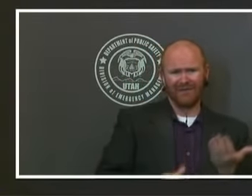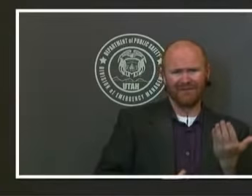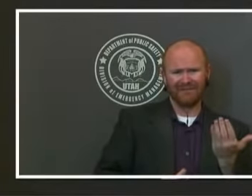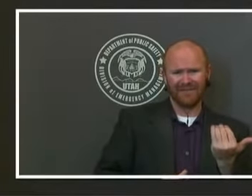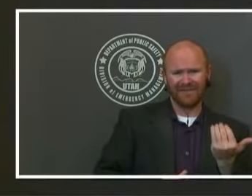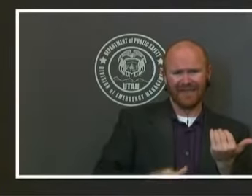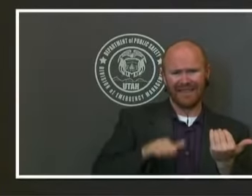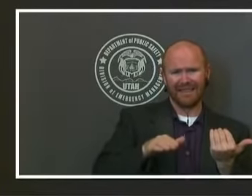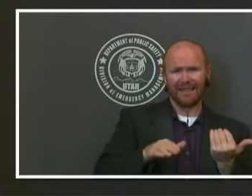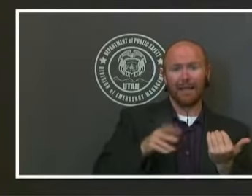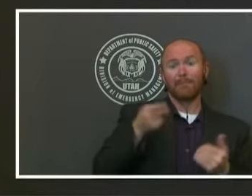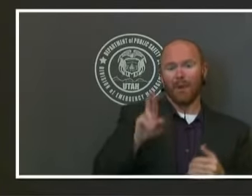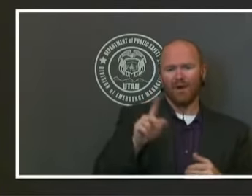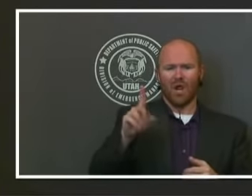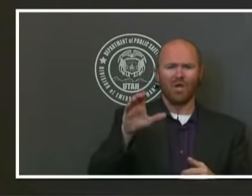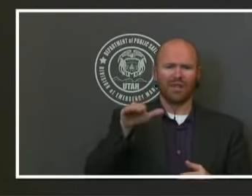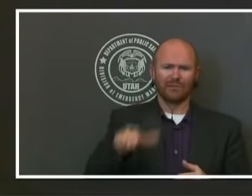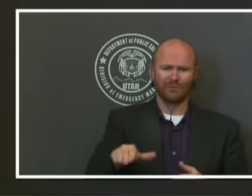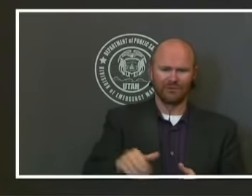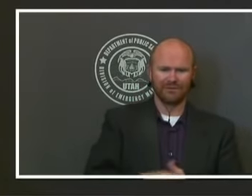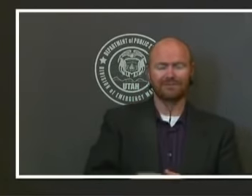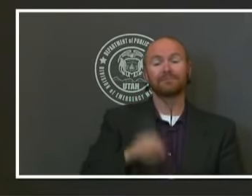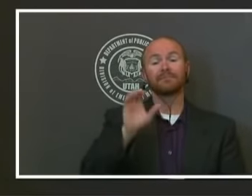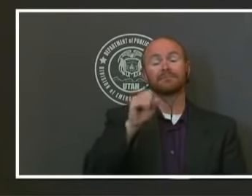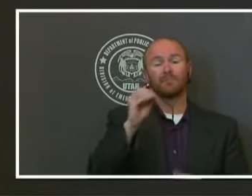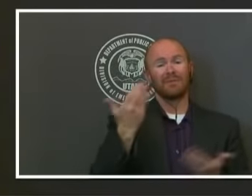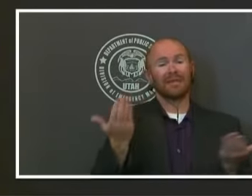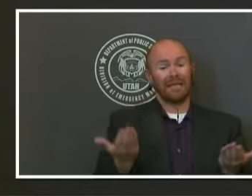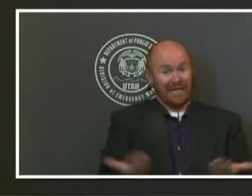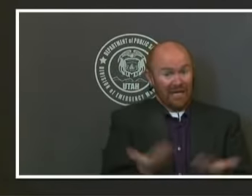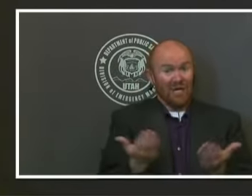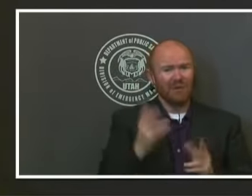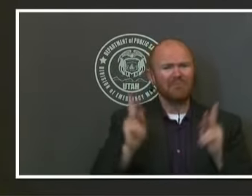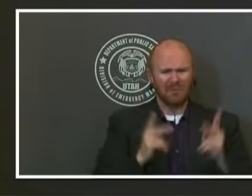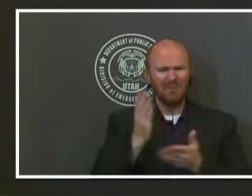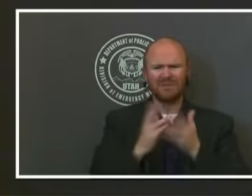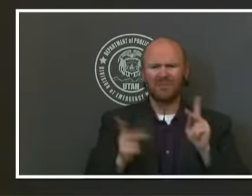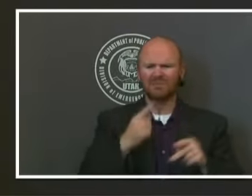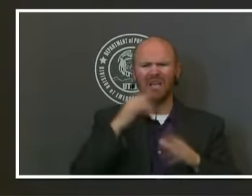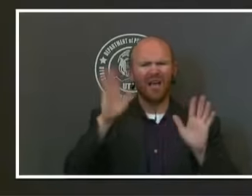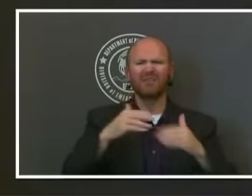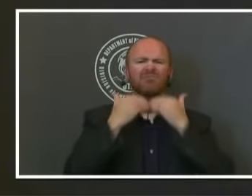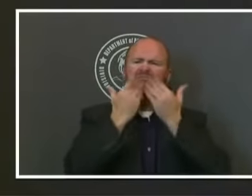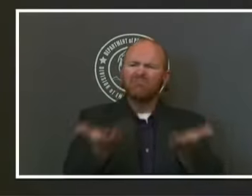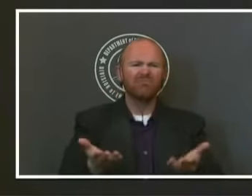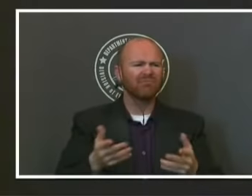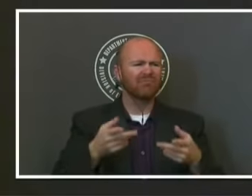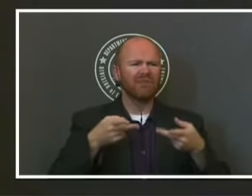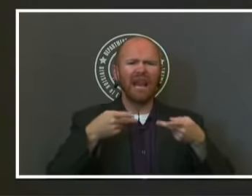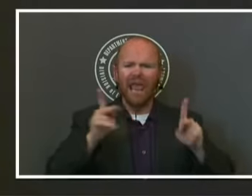the the community Alaska callous to pro so we'd want to take your